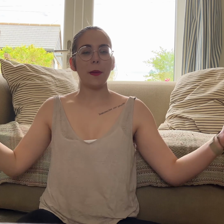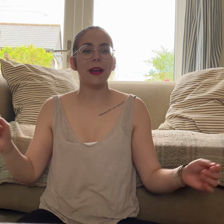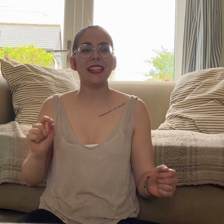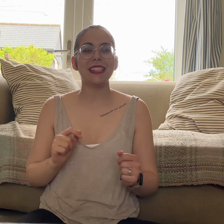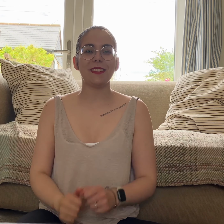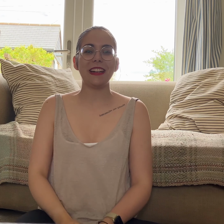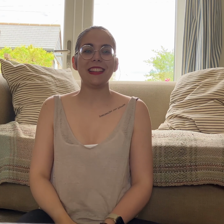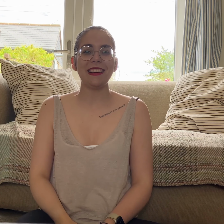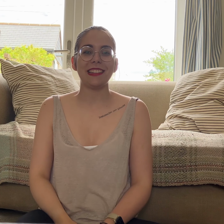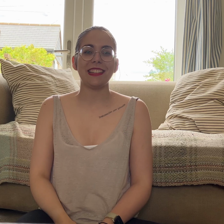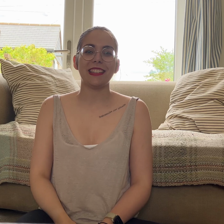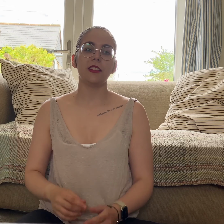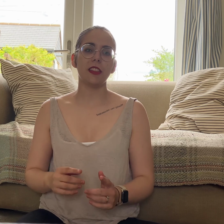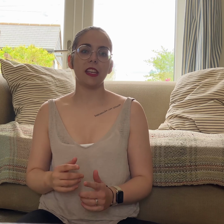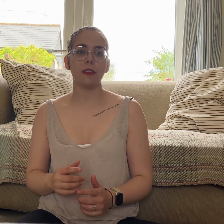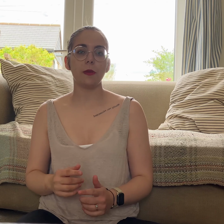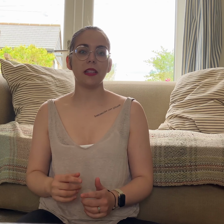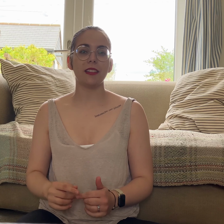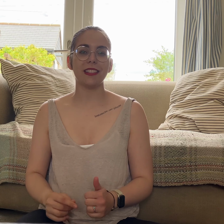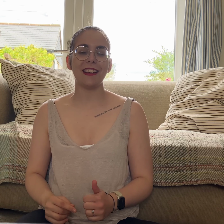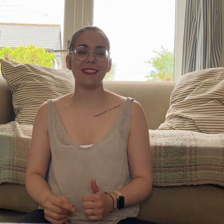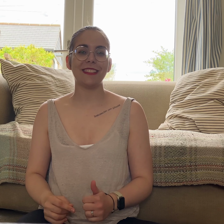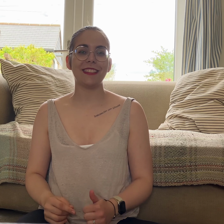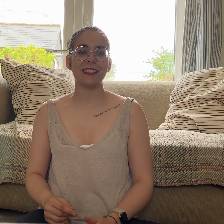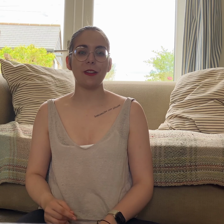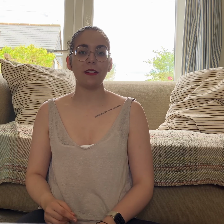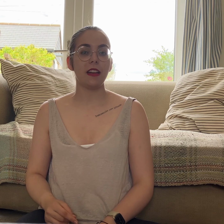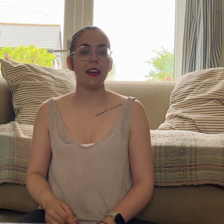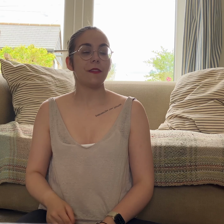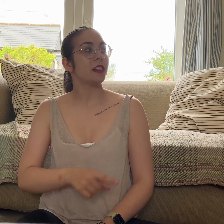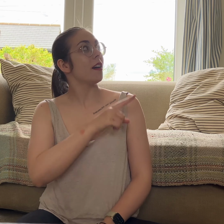Amazing, well done! Do you think you're ready to sign along to the song? If so,